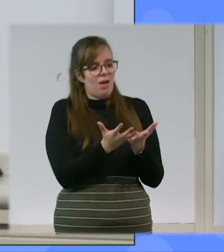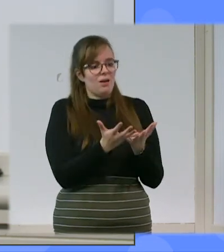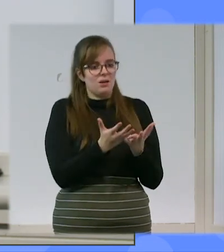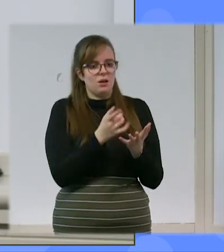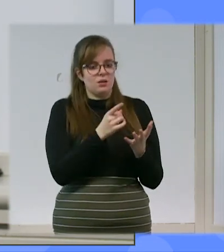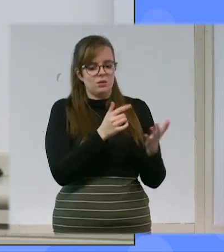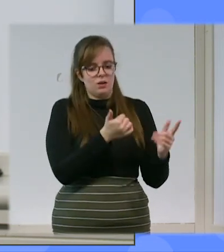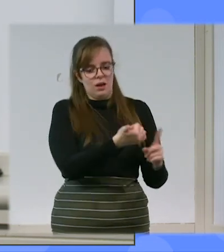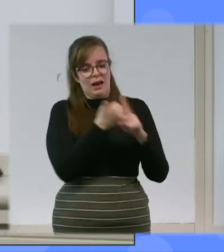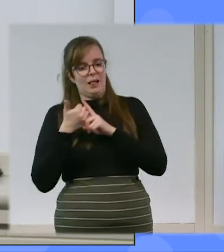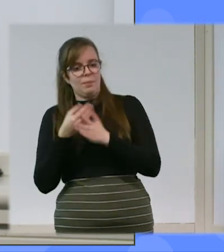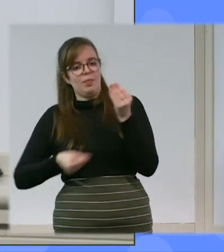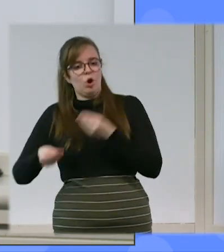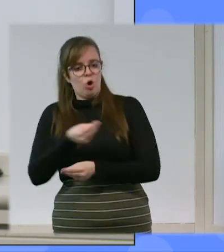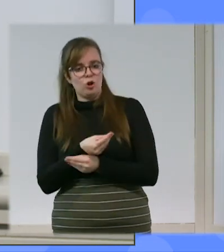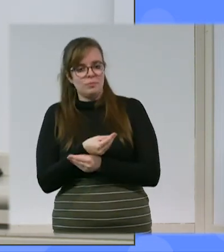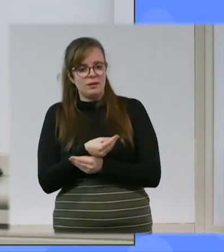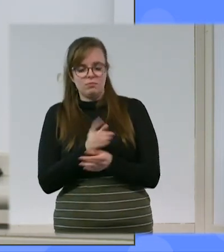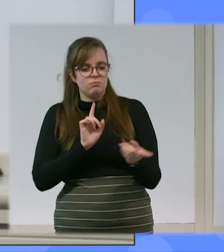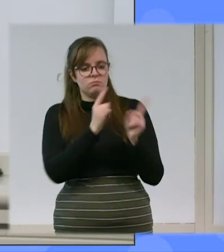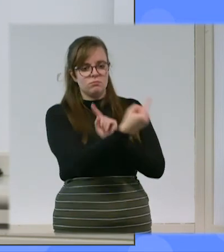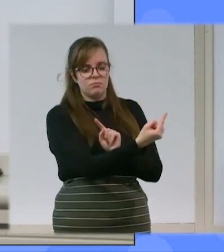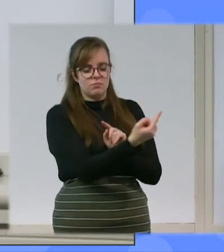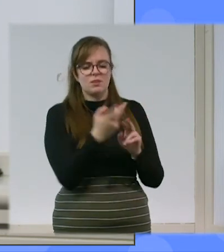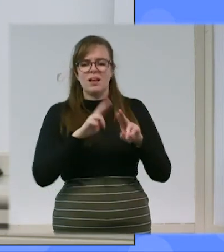economy and if you think about what a well-being economy is about you don't